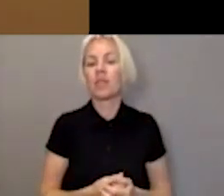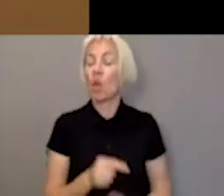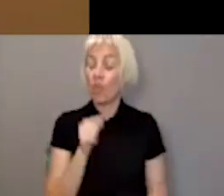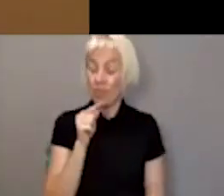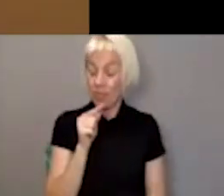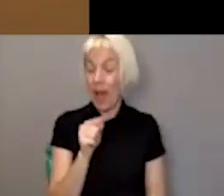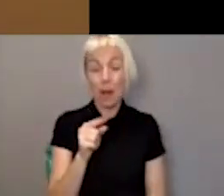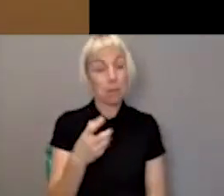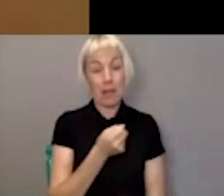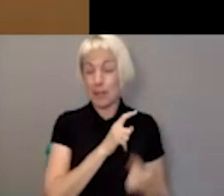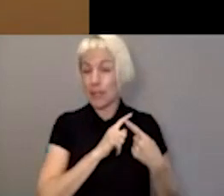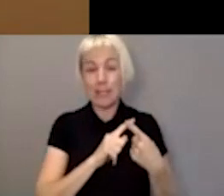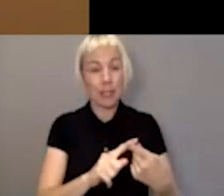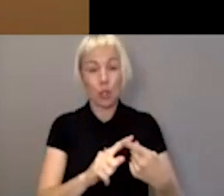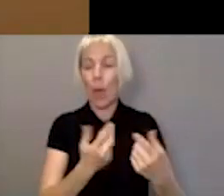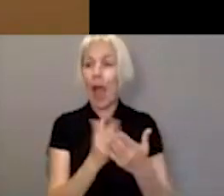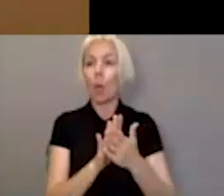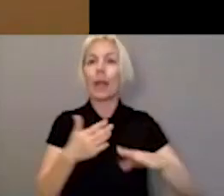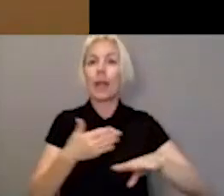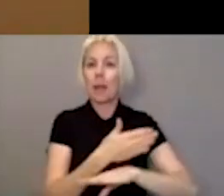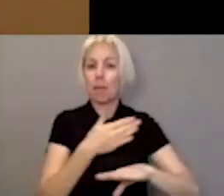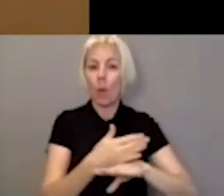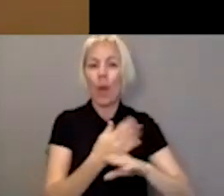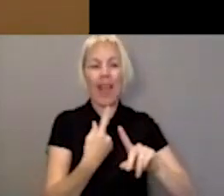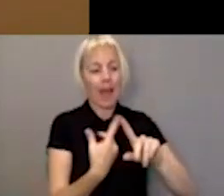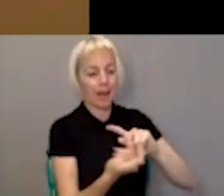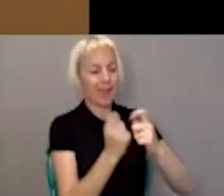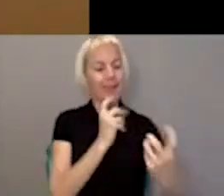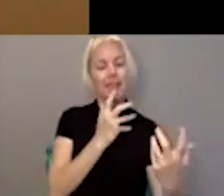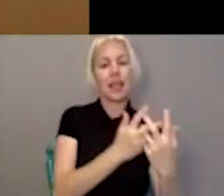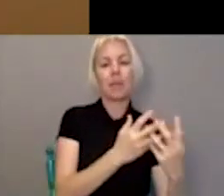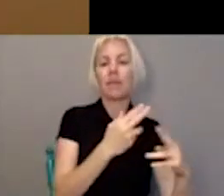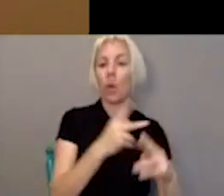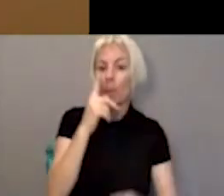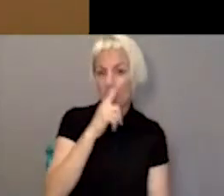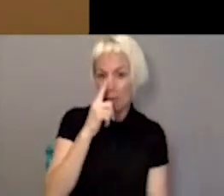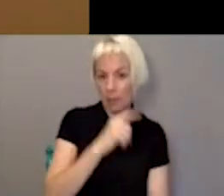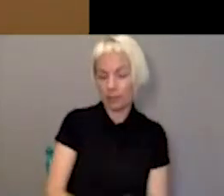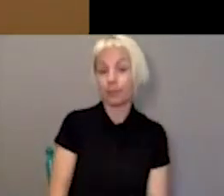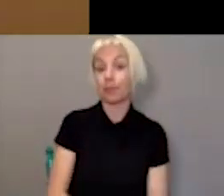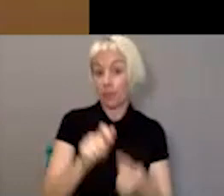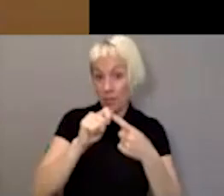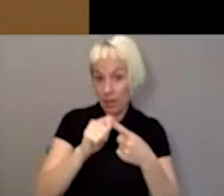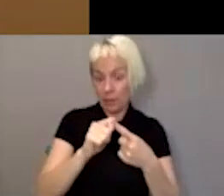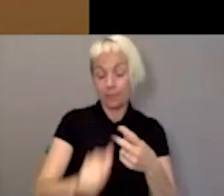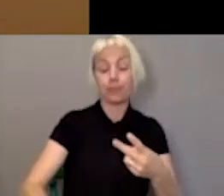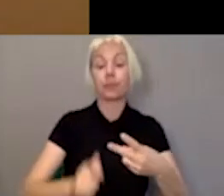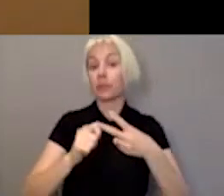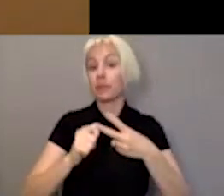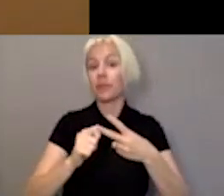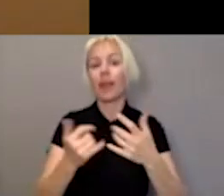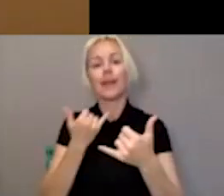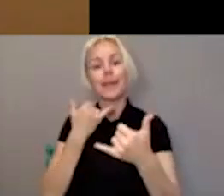second to that, health, and knowing that telehealth can be available for people who need it.